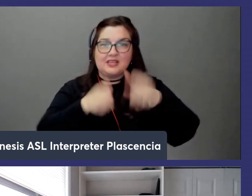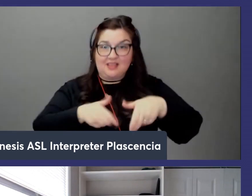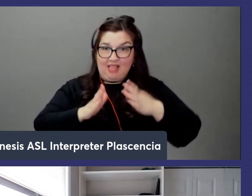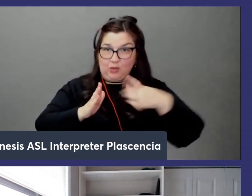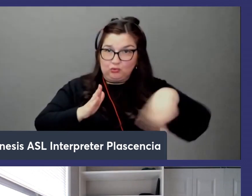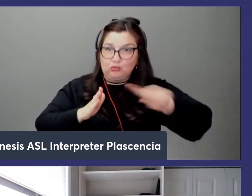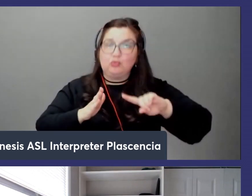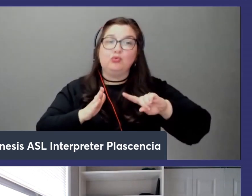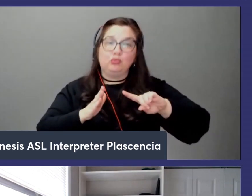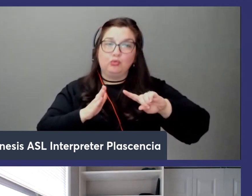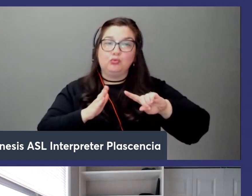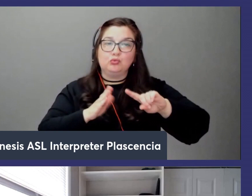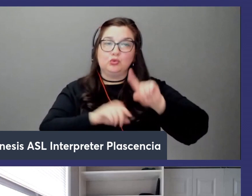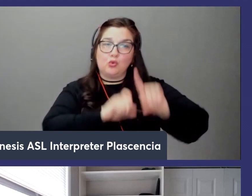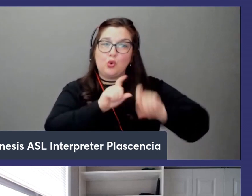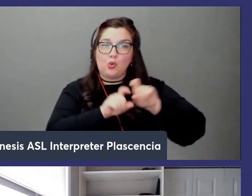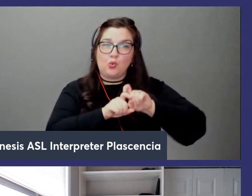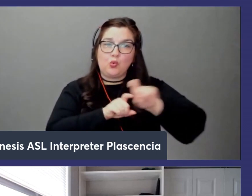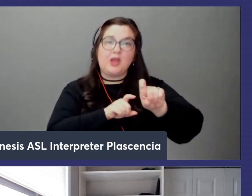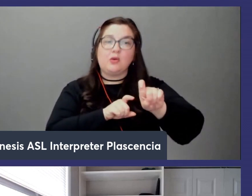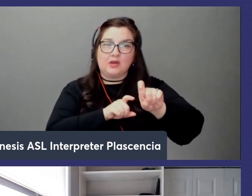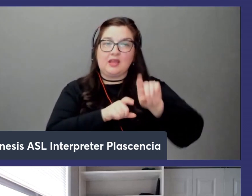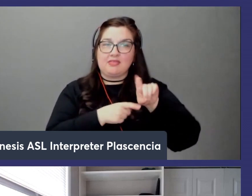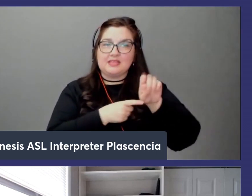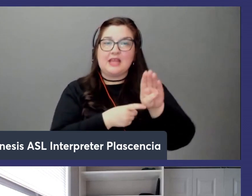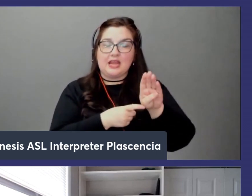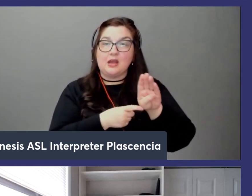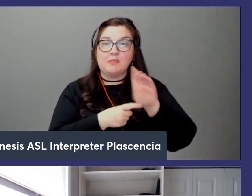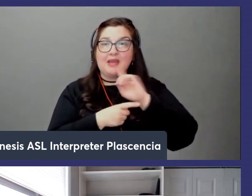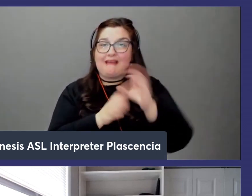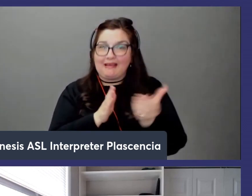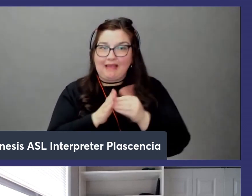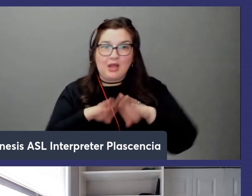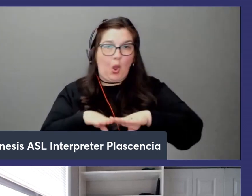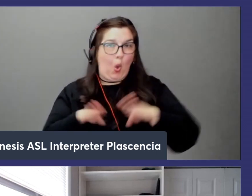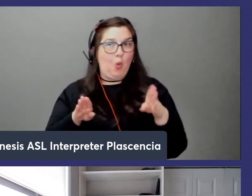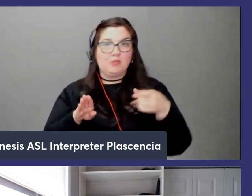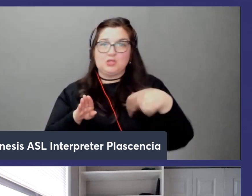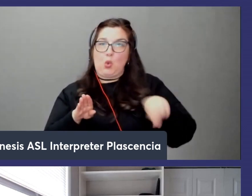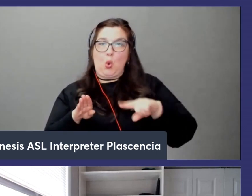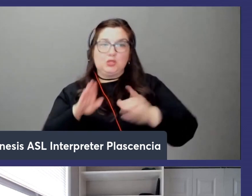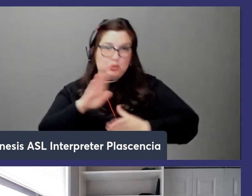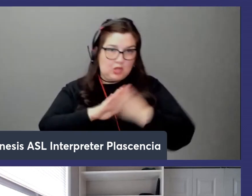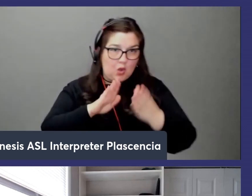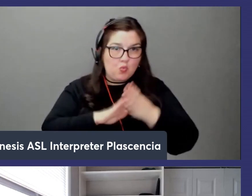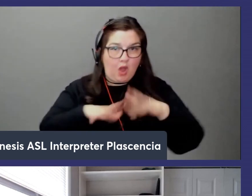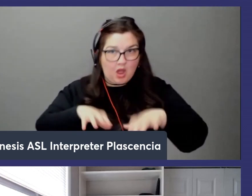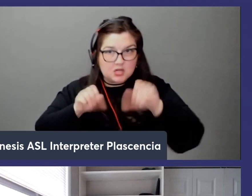Inside that, it's an open source, so you can actually run this either hosted on a stage maker notebook,